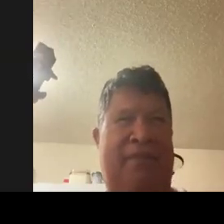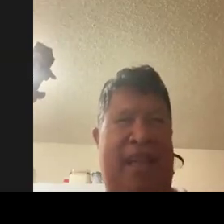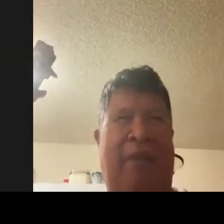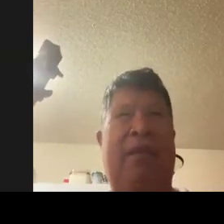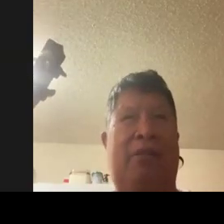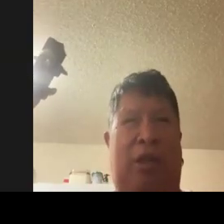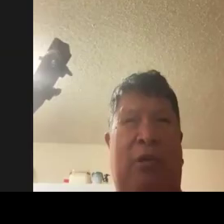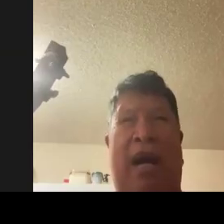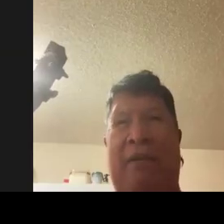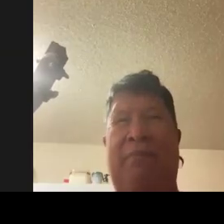iPhone: yeah. So